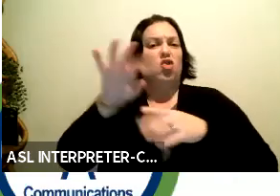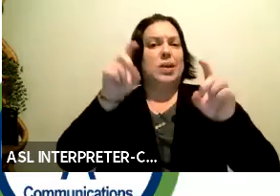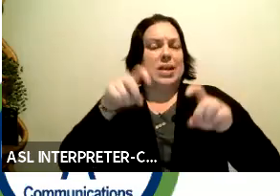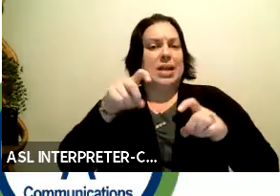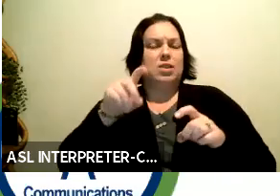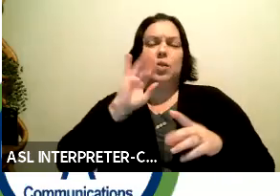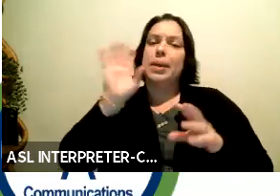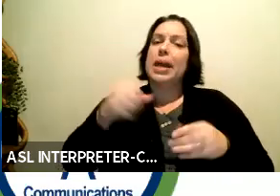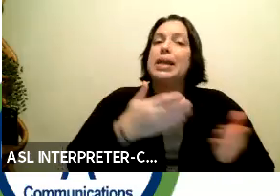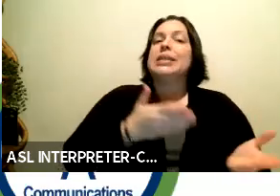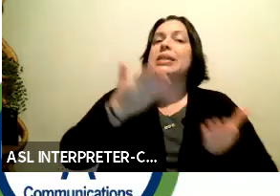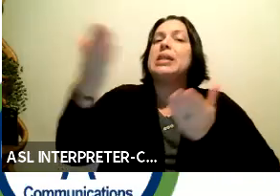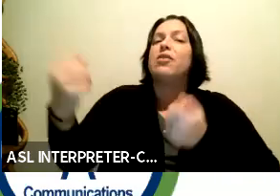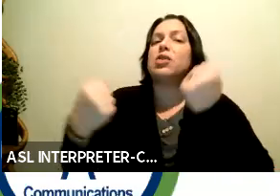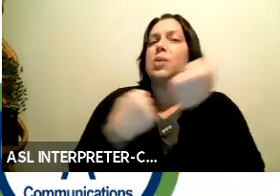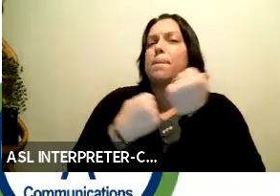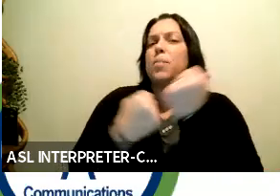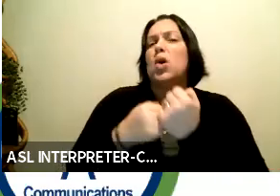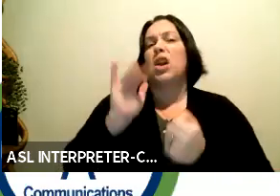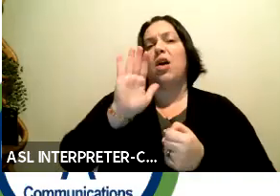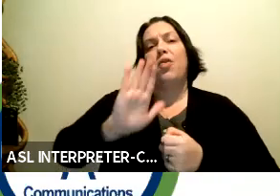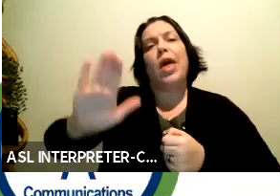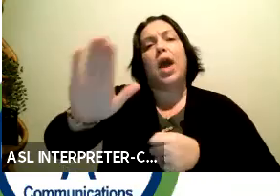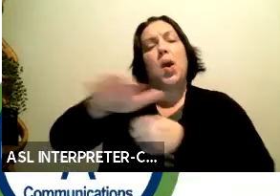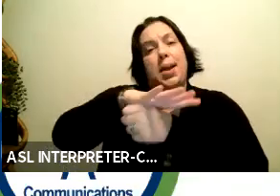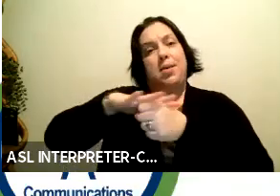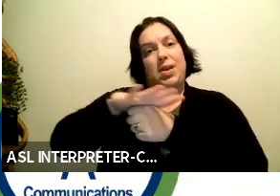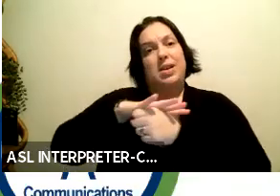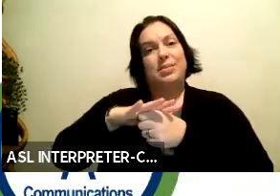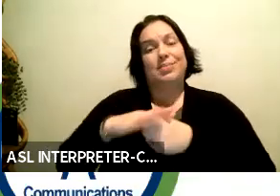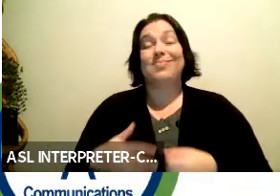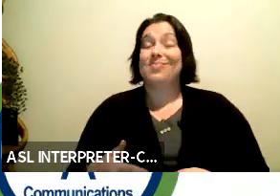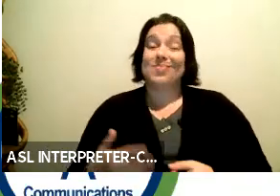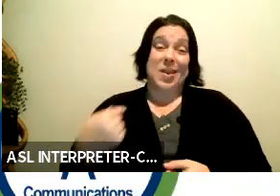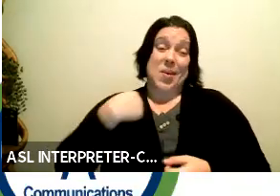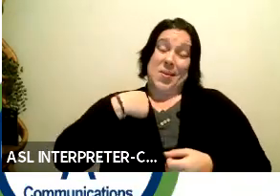their spaces that help to address it. None of us can be everywhere at once. I think I already said